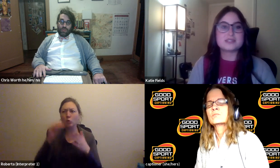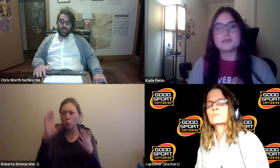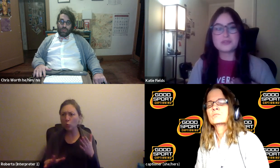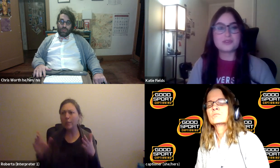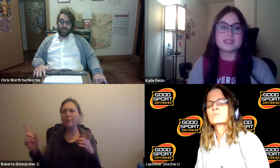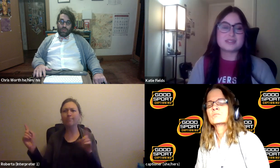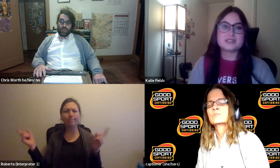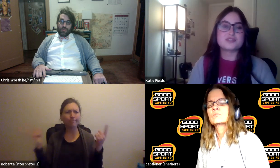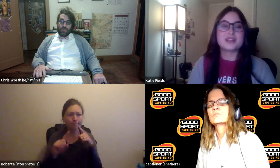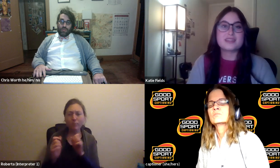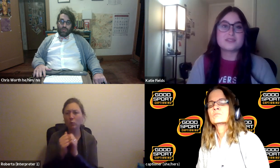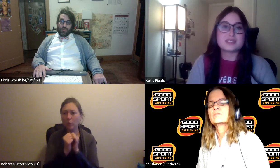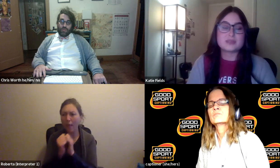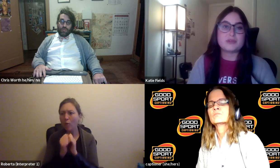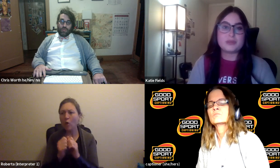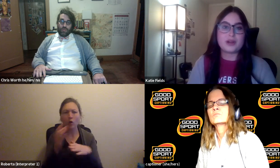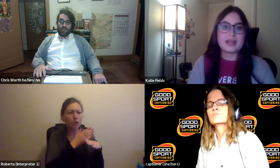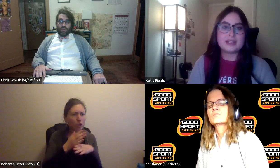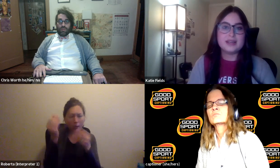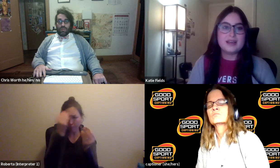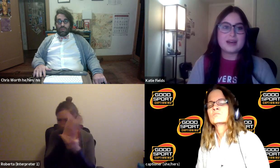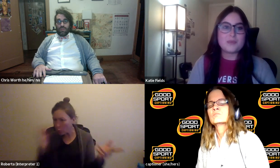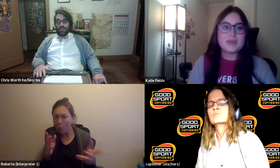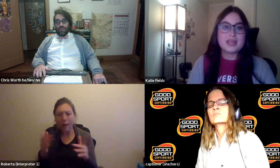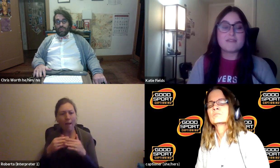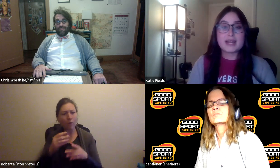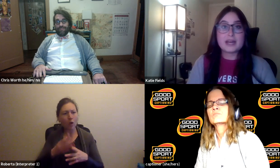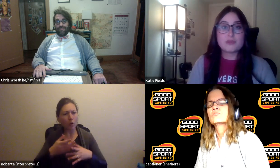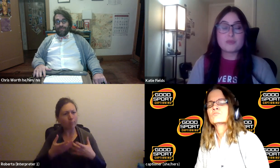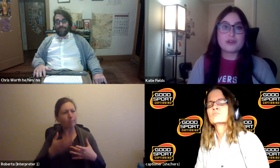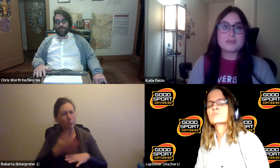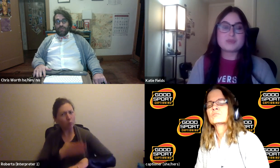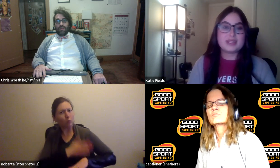resources, to strengthen their disability pride and right now the program is being